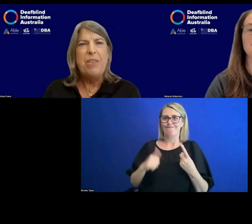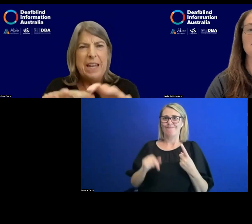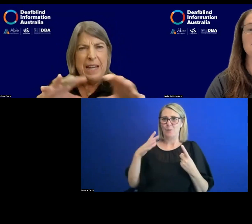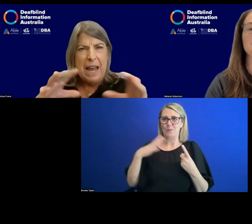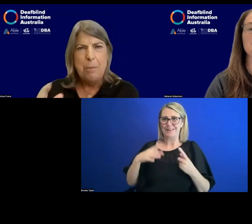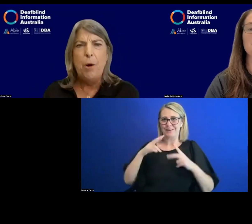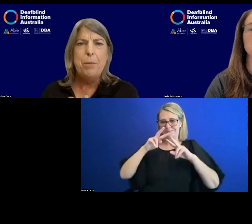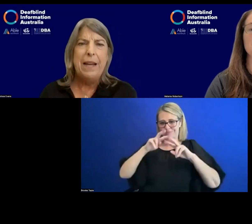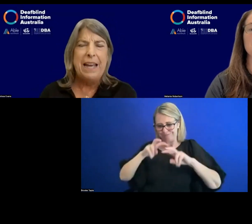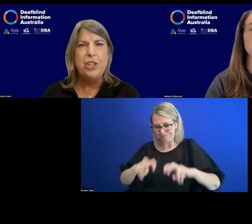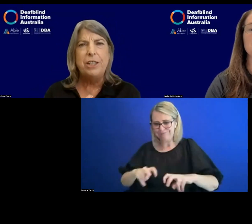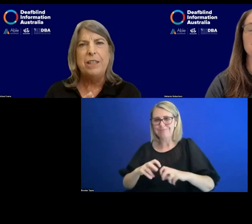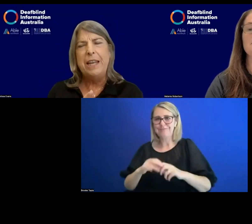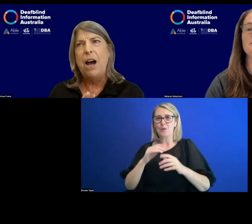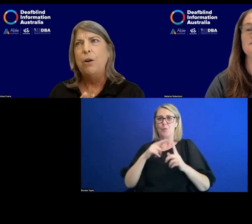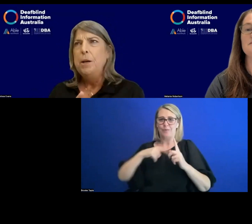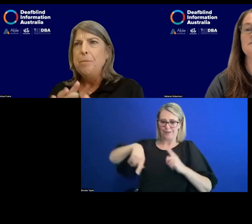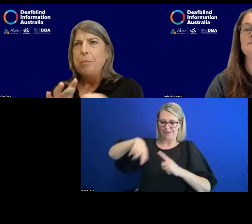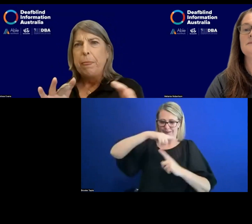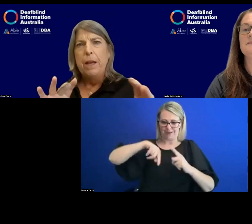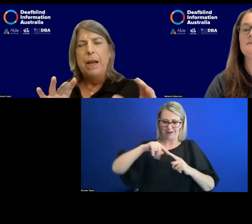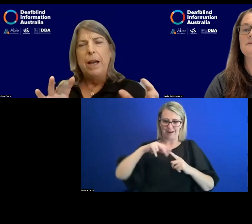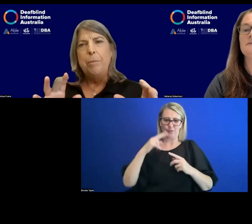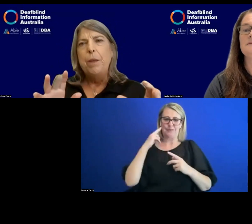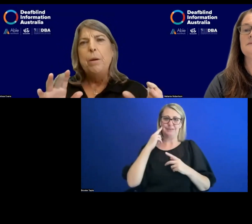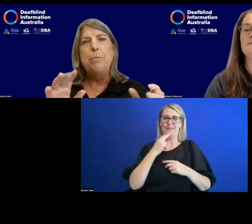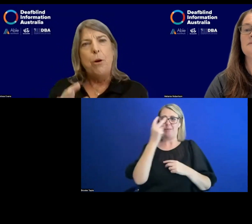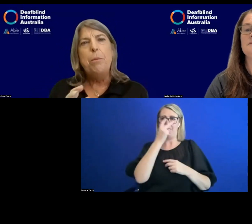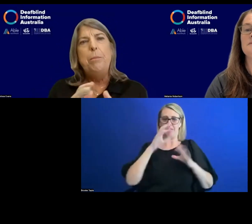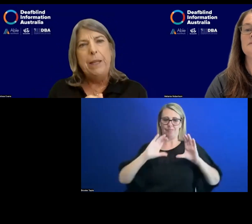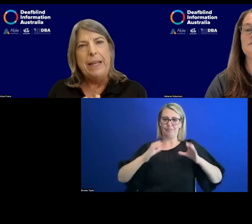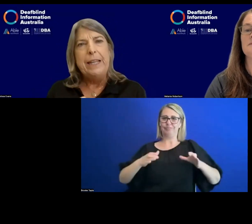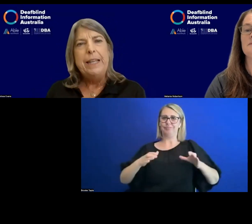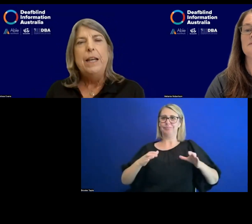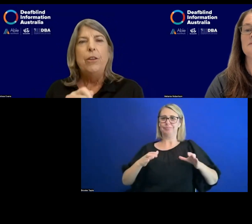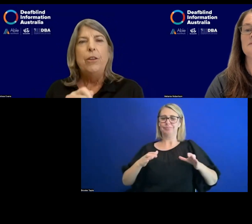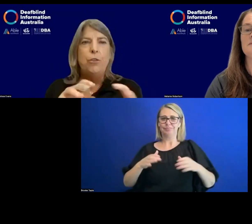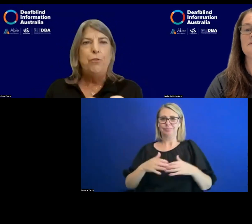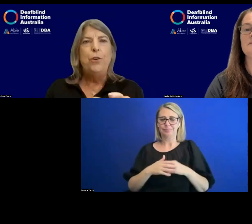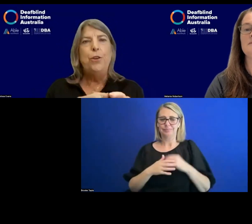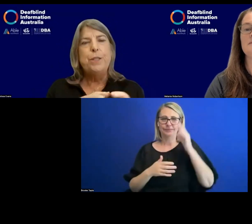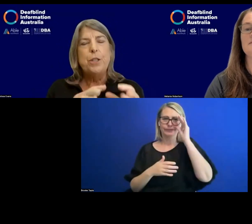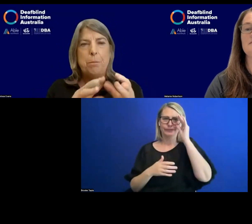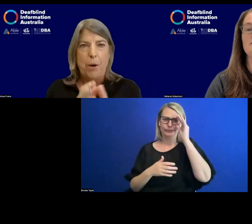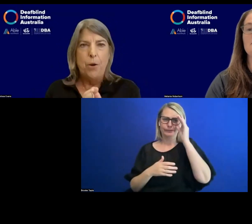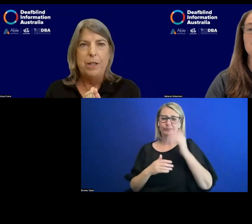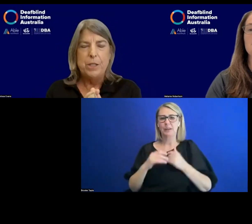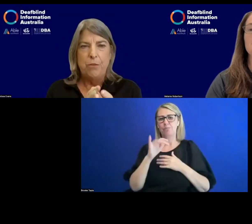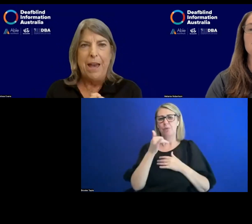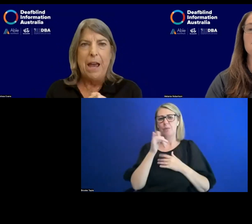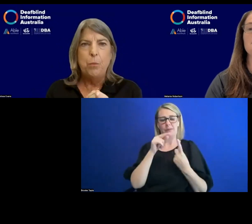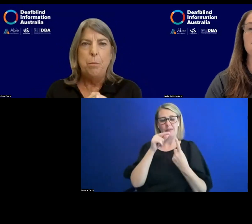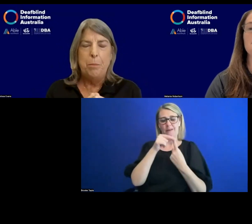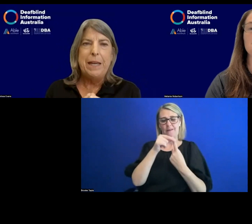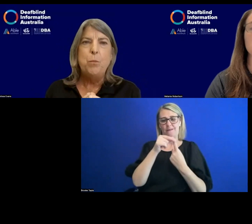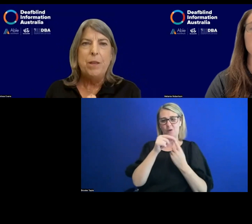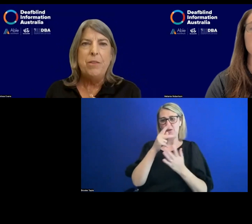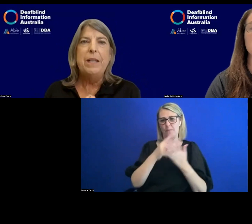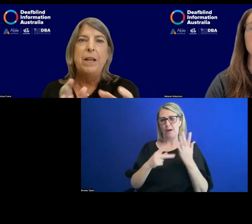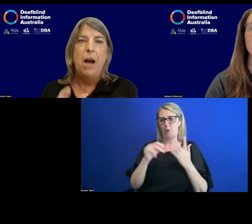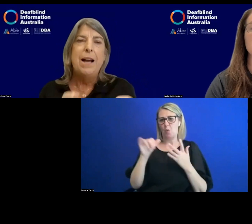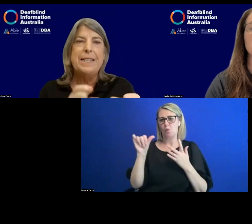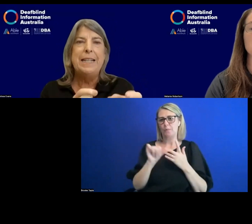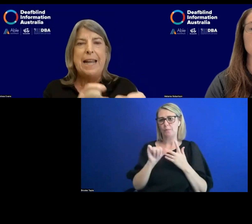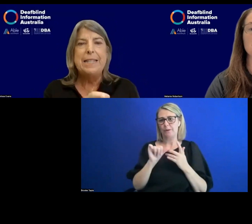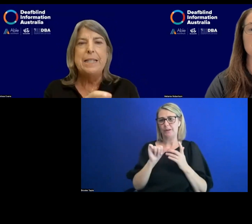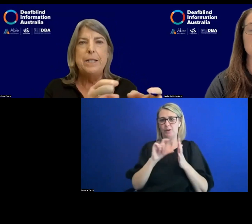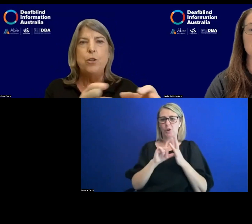within our population. Now probably the first components of that will be within an isolated